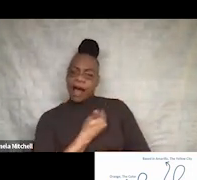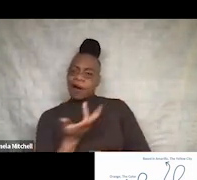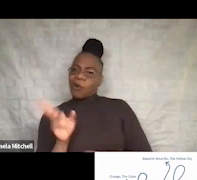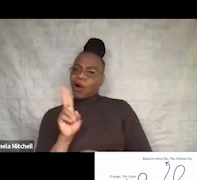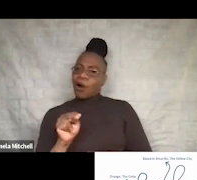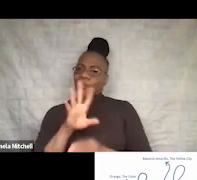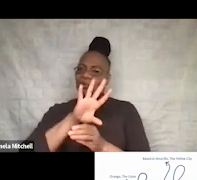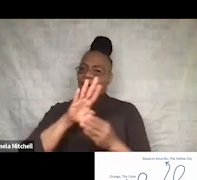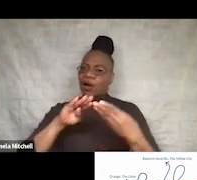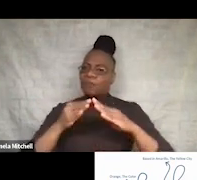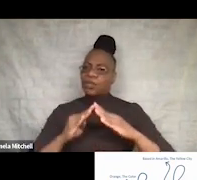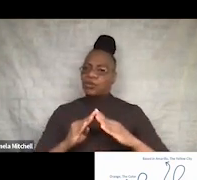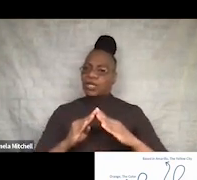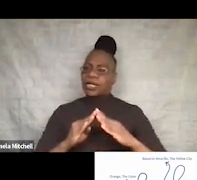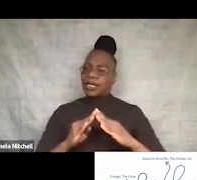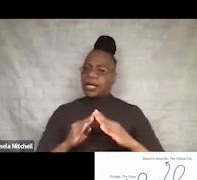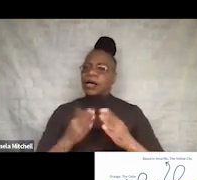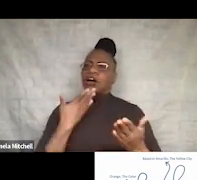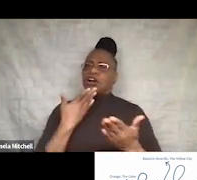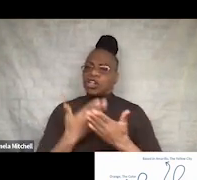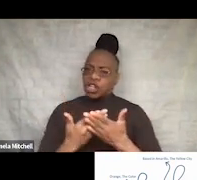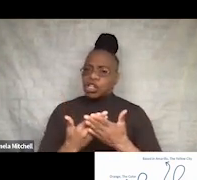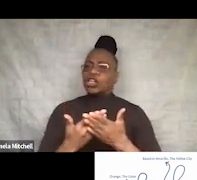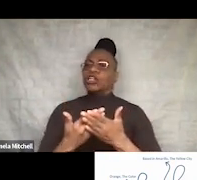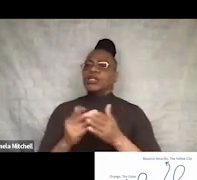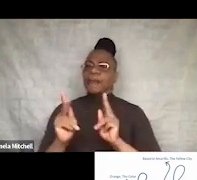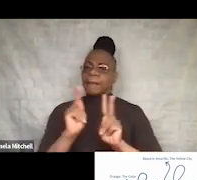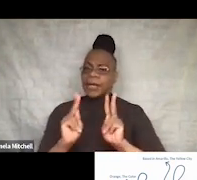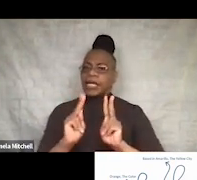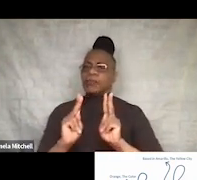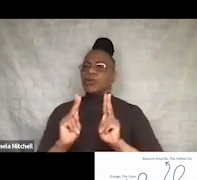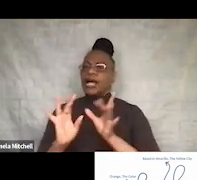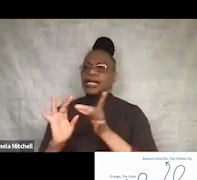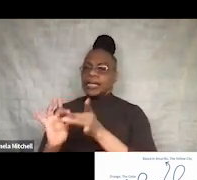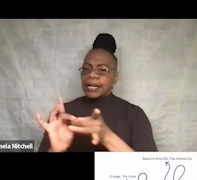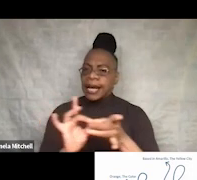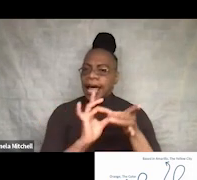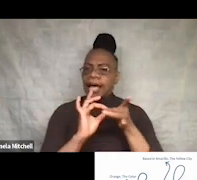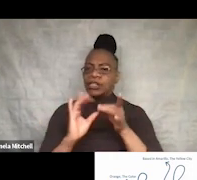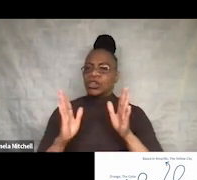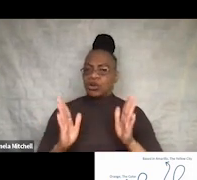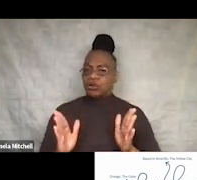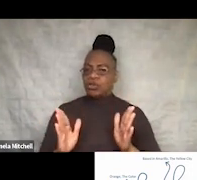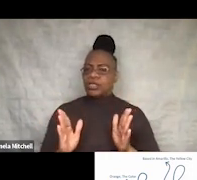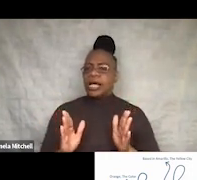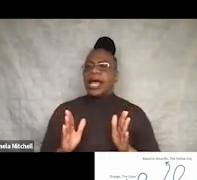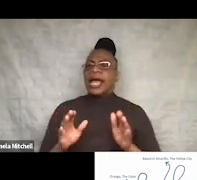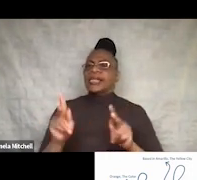like finding good connectors, and certainly, learning that there's people that are trying to get to yes